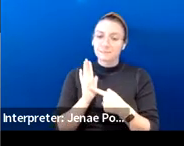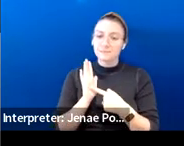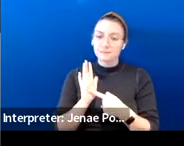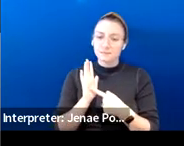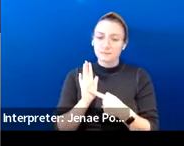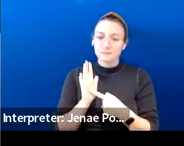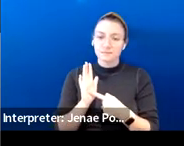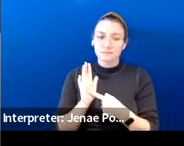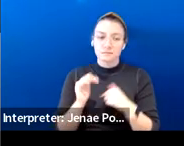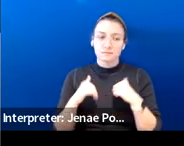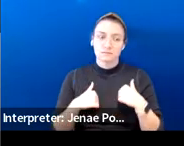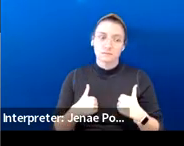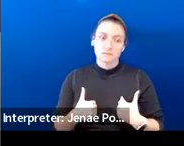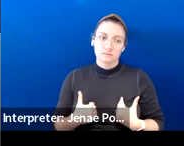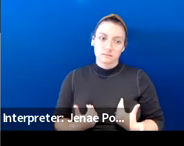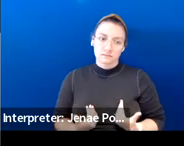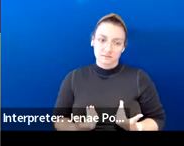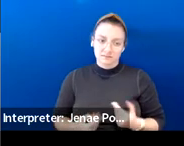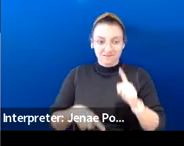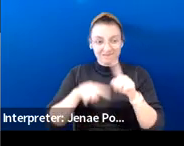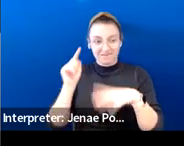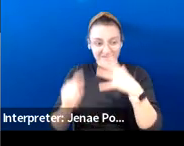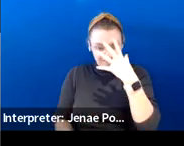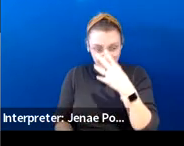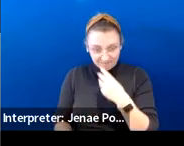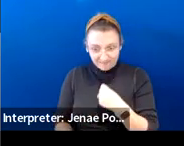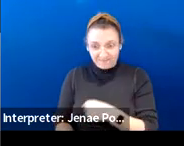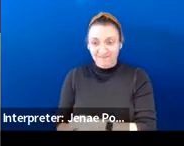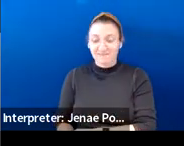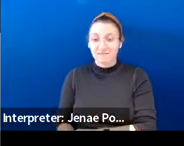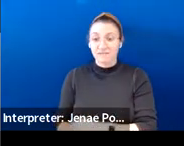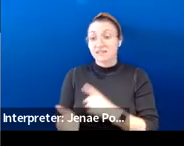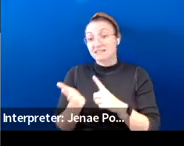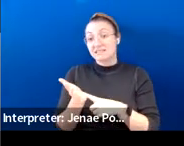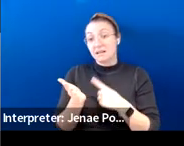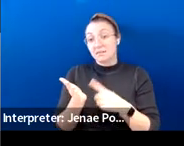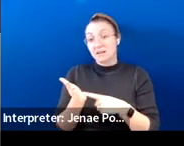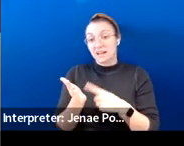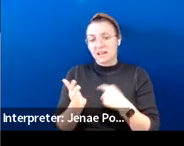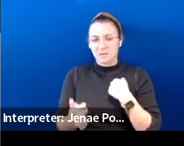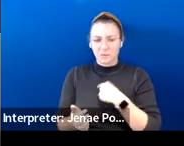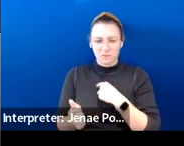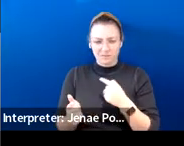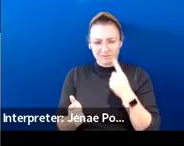the tiredness or not being asleep. And sometimes we ask ourselves, how is it that we feel so tired